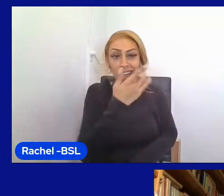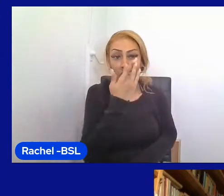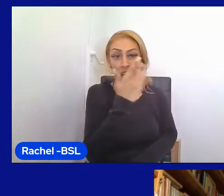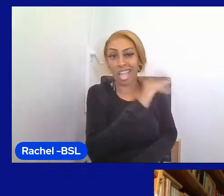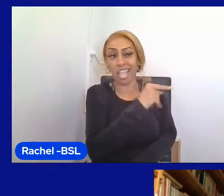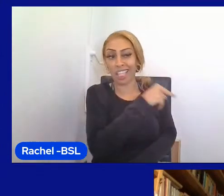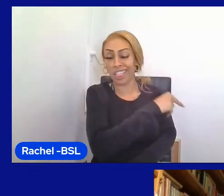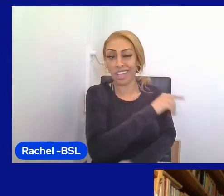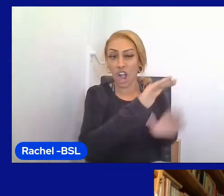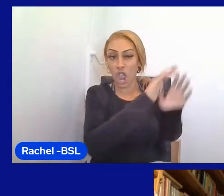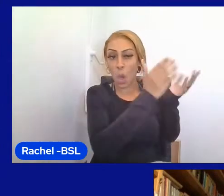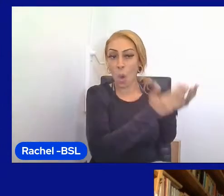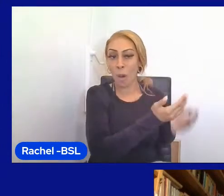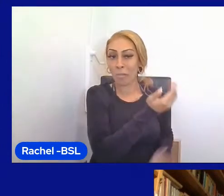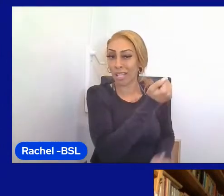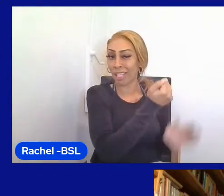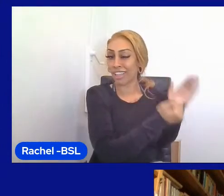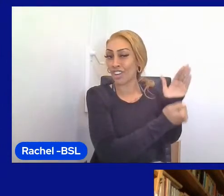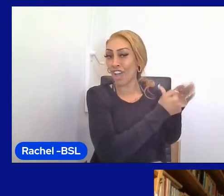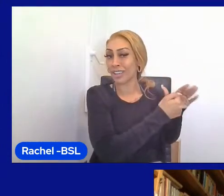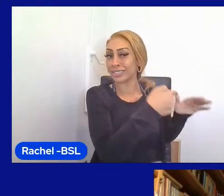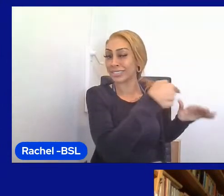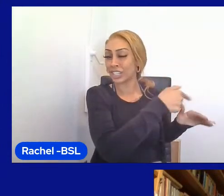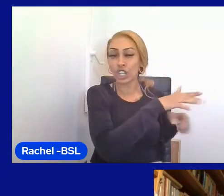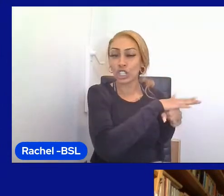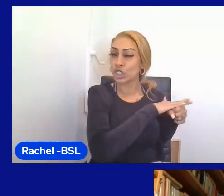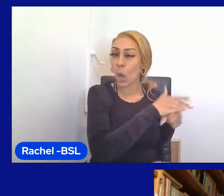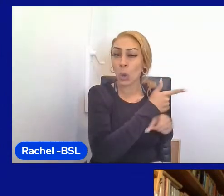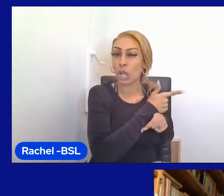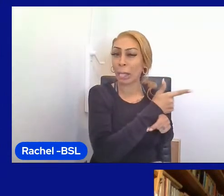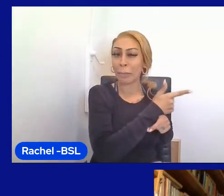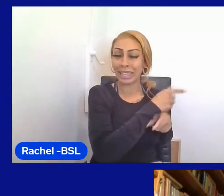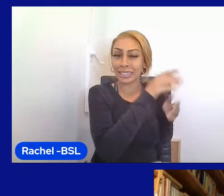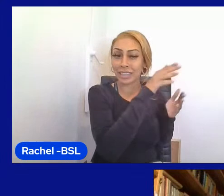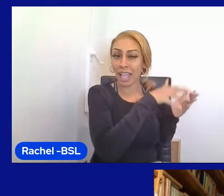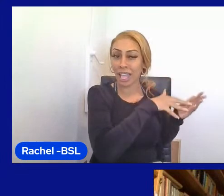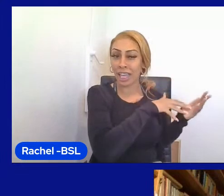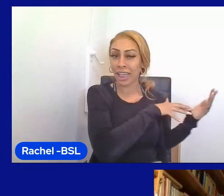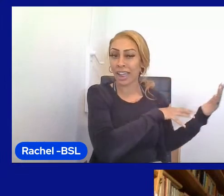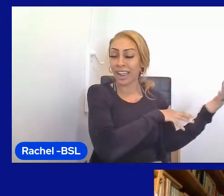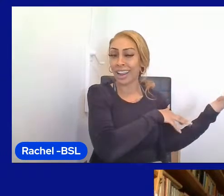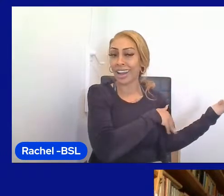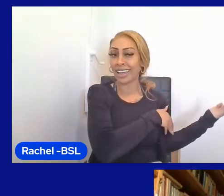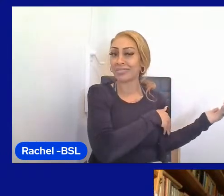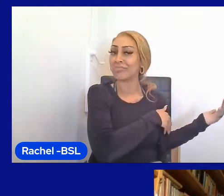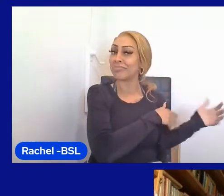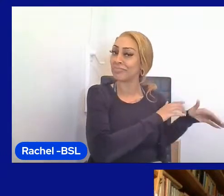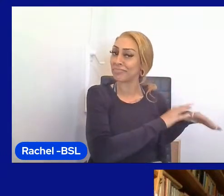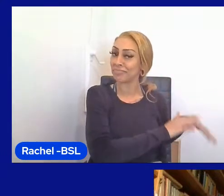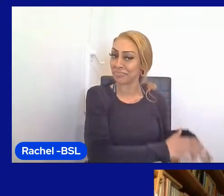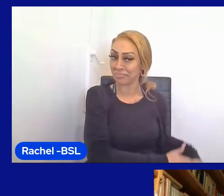Maybe it would actually be more useful, in the end. Because it would be about the here and now.